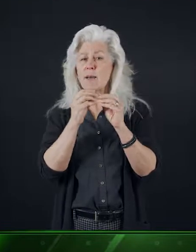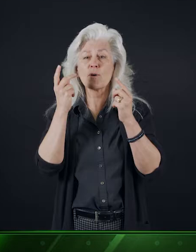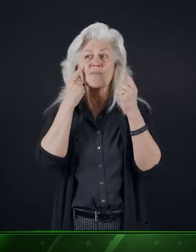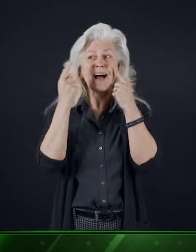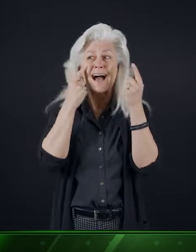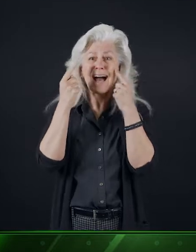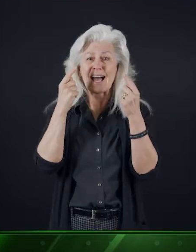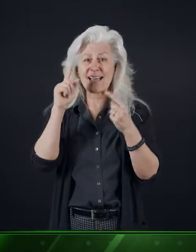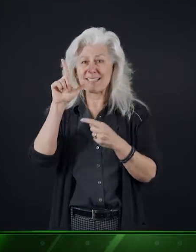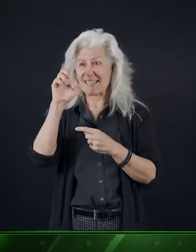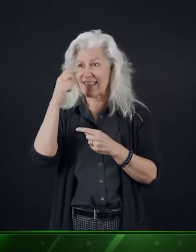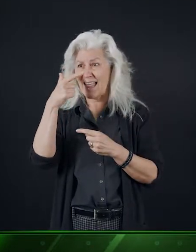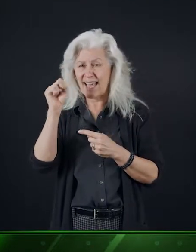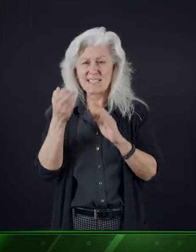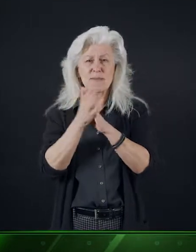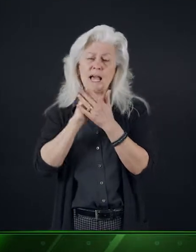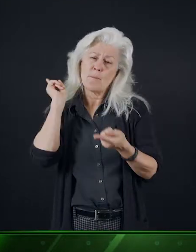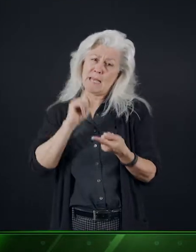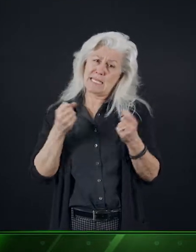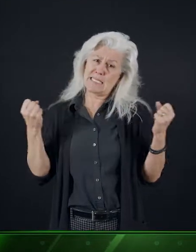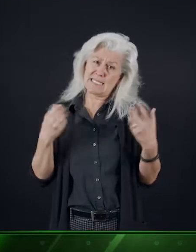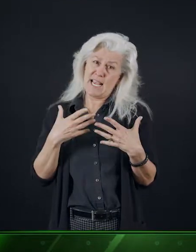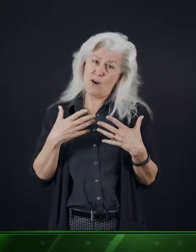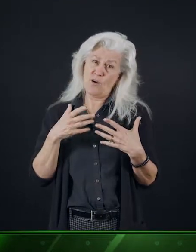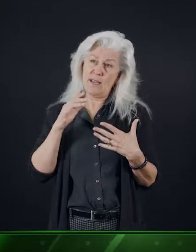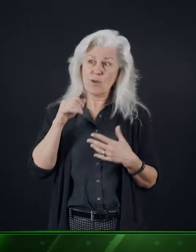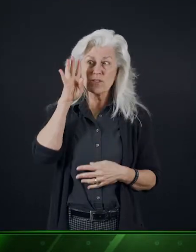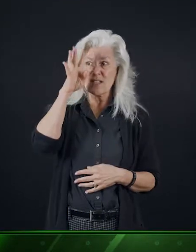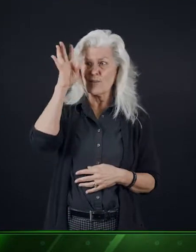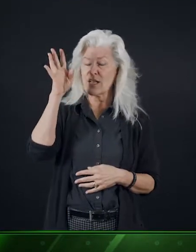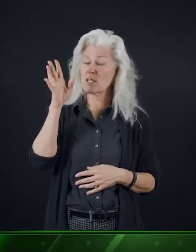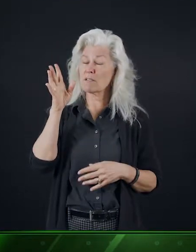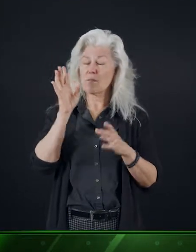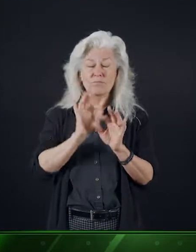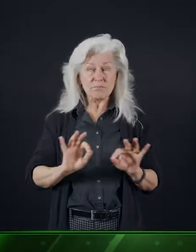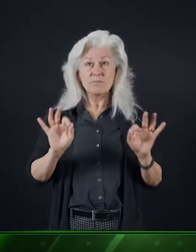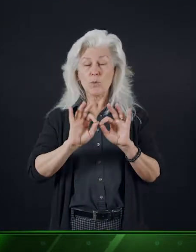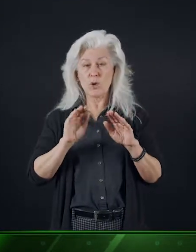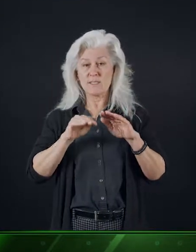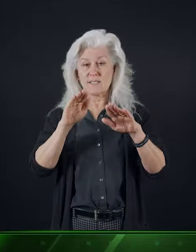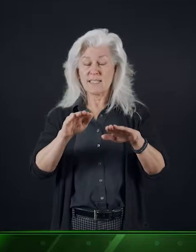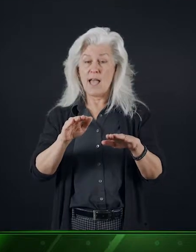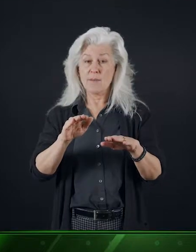These innovations are critical steps and have made it so that gaming can occur at the global scale